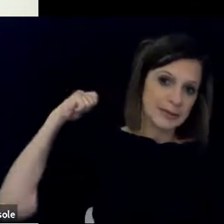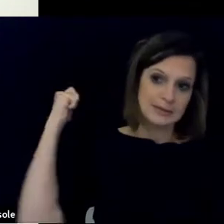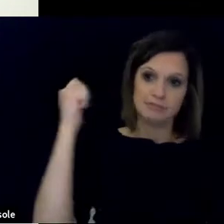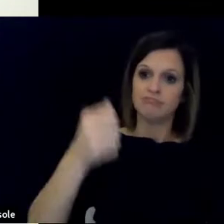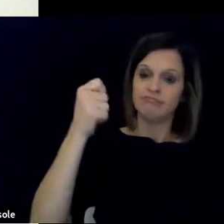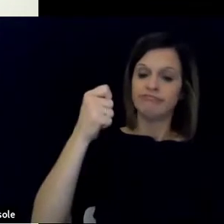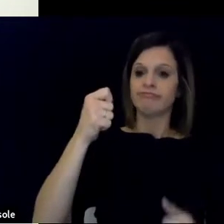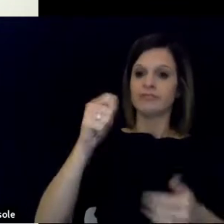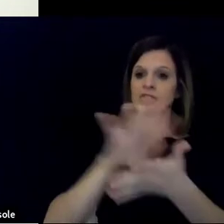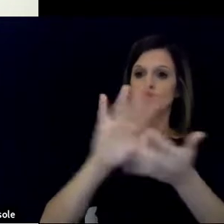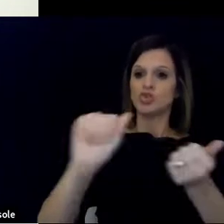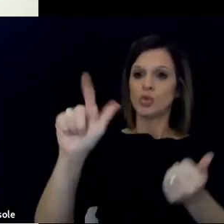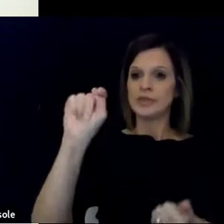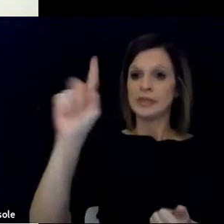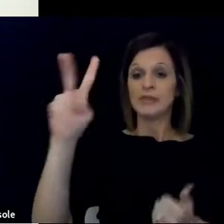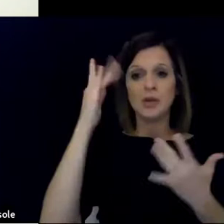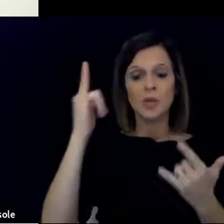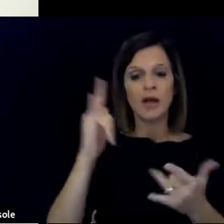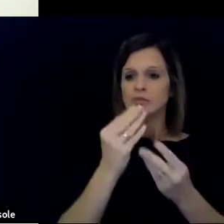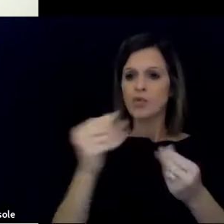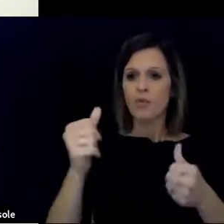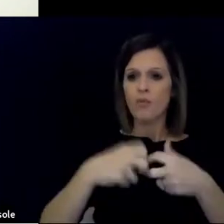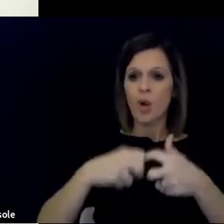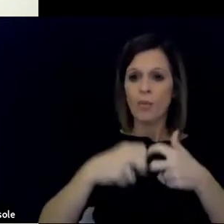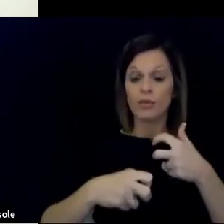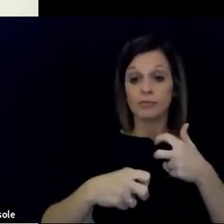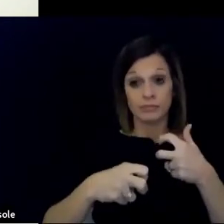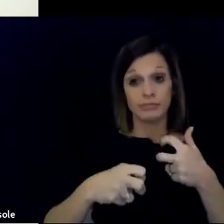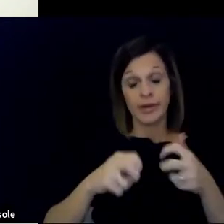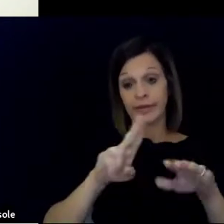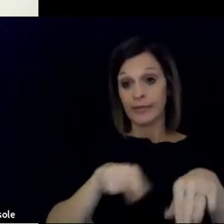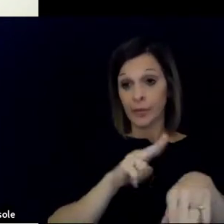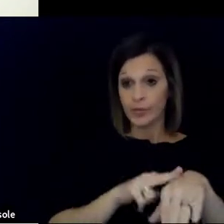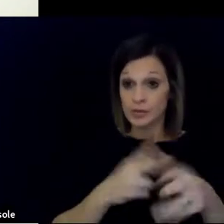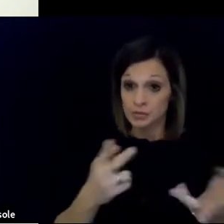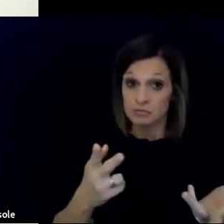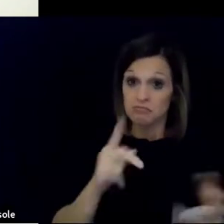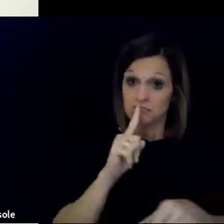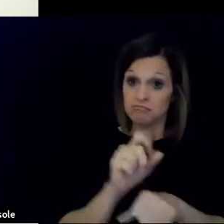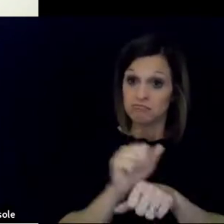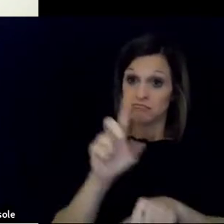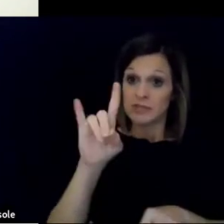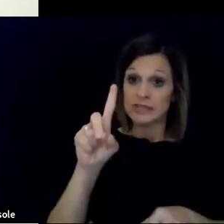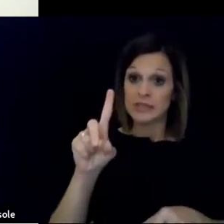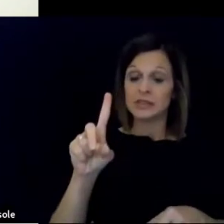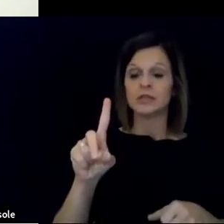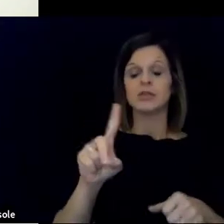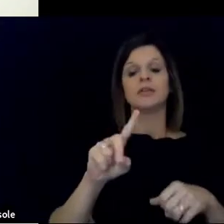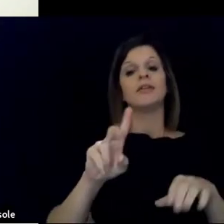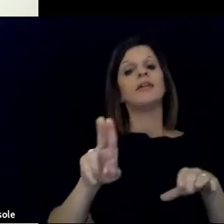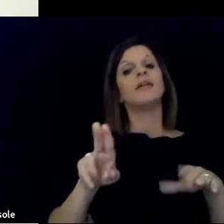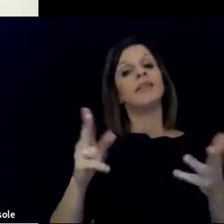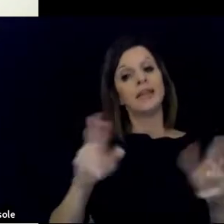'cause that solved their problem. And it certainly did solve their problem. Of course, it got a huge reaction afterwards, right?